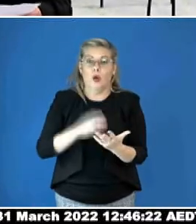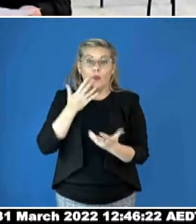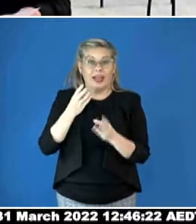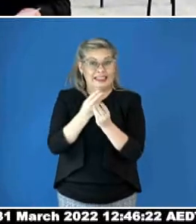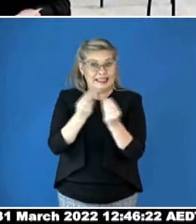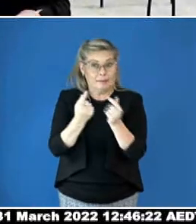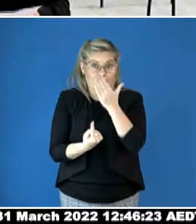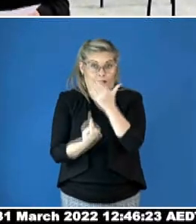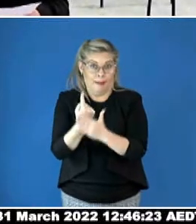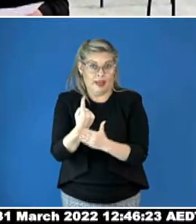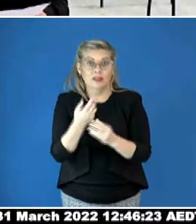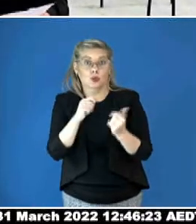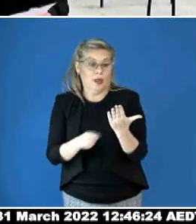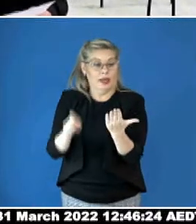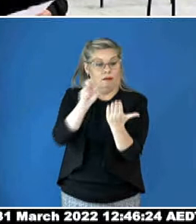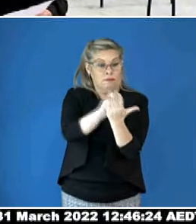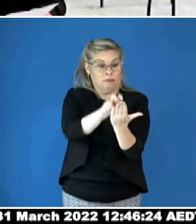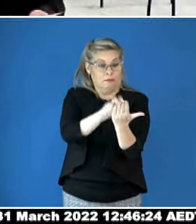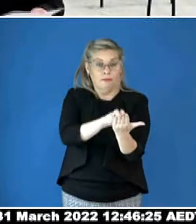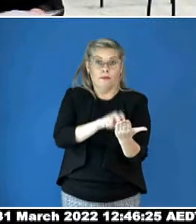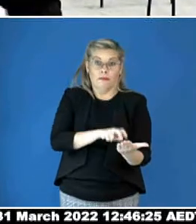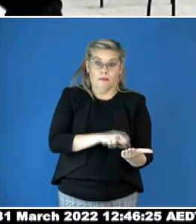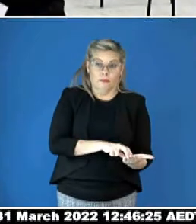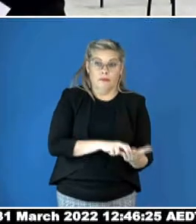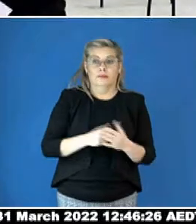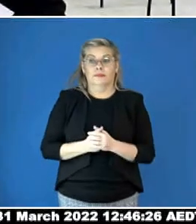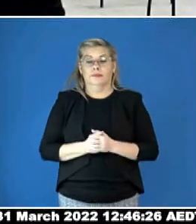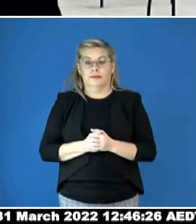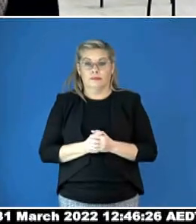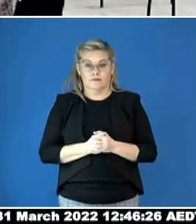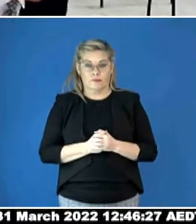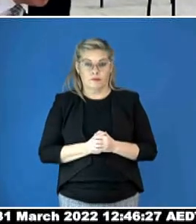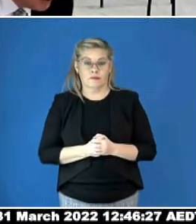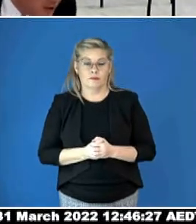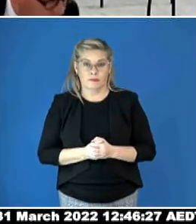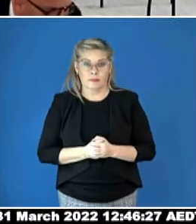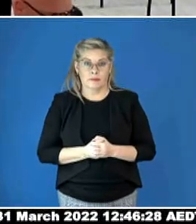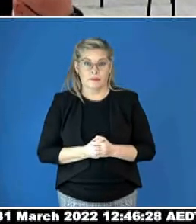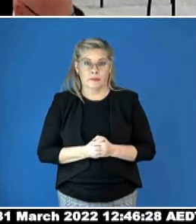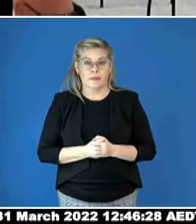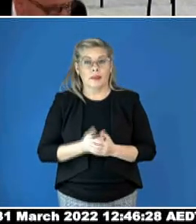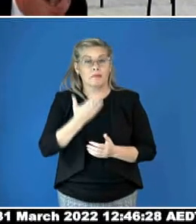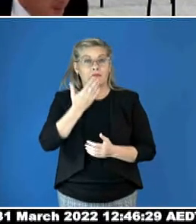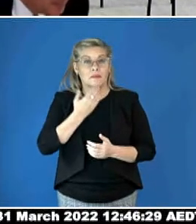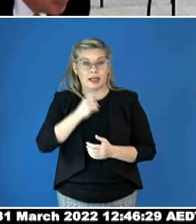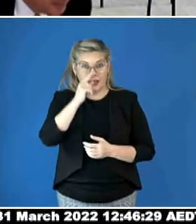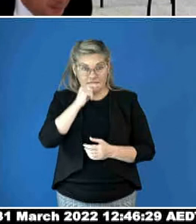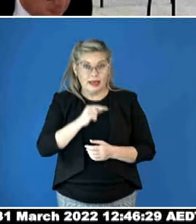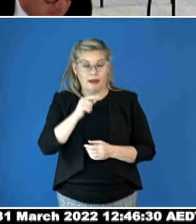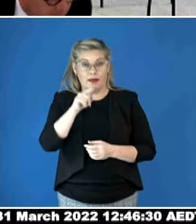And could I ask the operator to please go to .0209, which is the - down